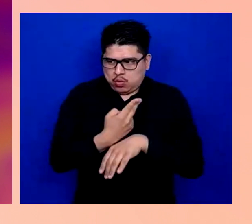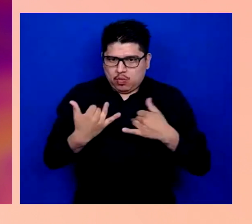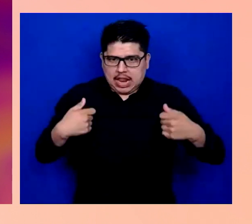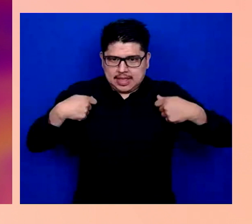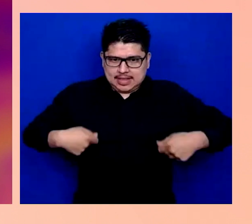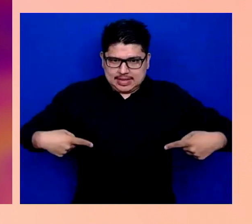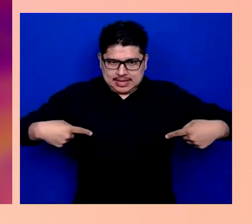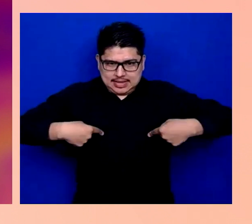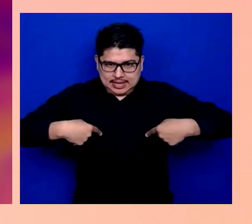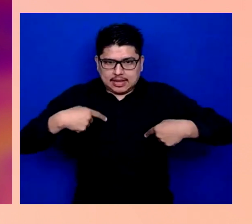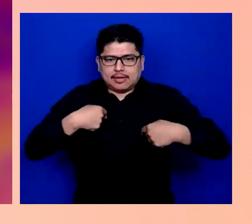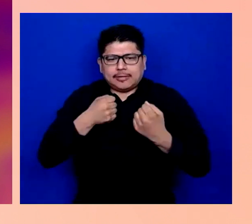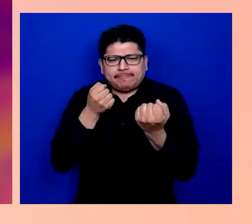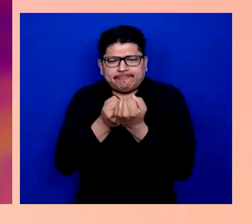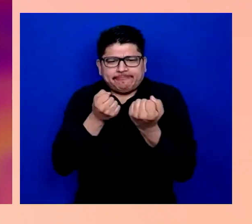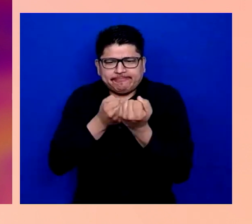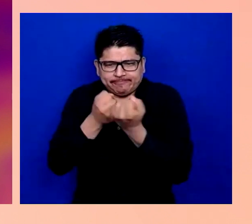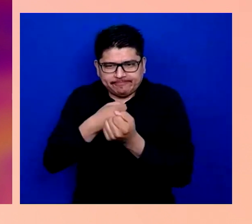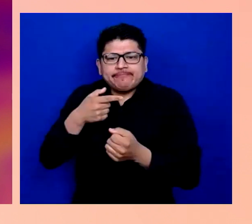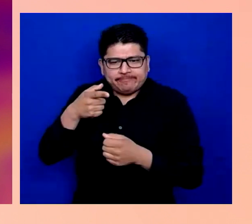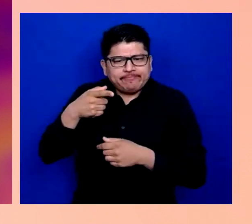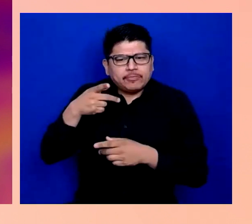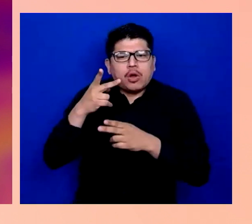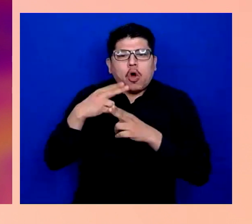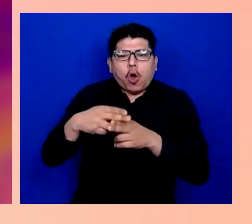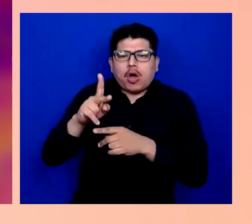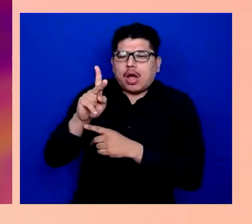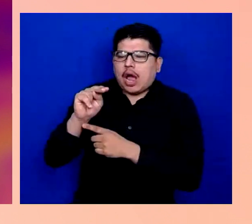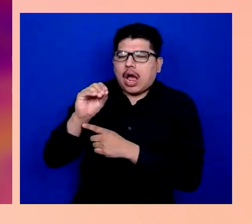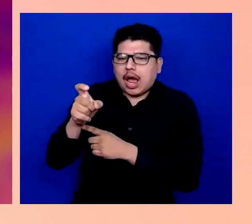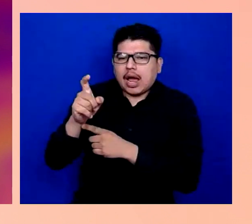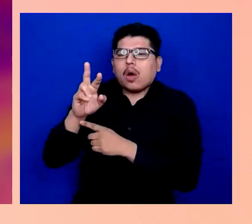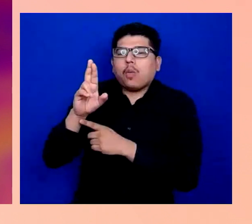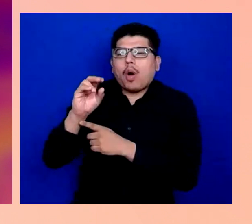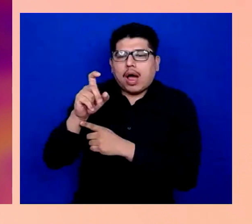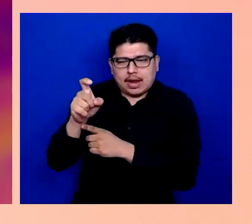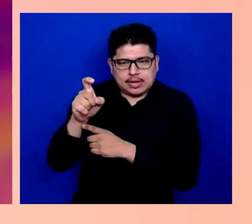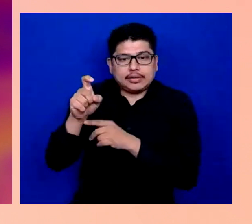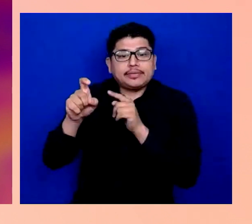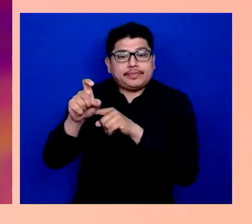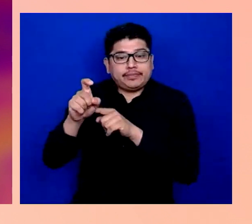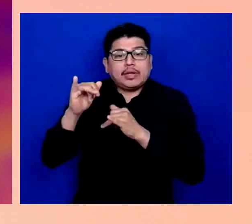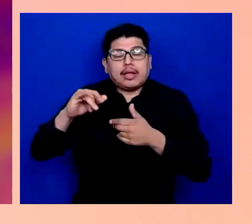Our second guest is Cathy Bodine. She's the Executive Director of